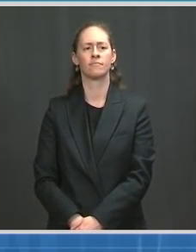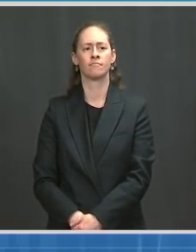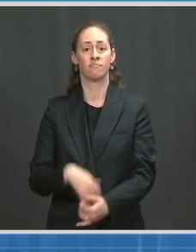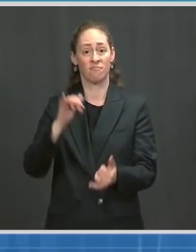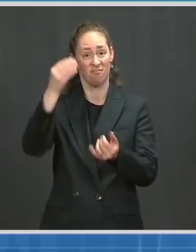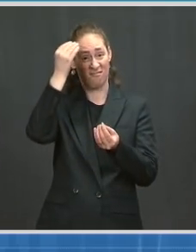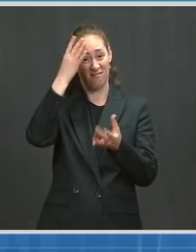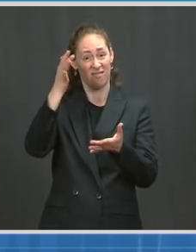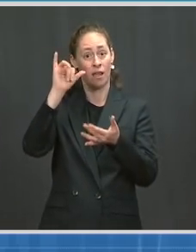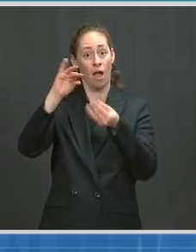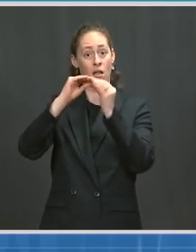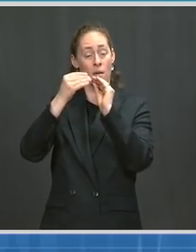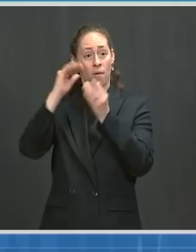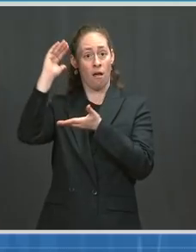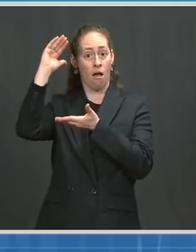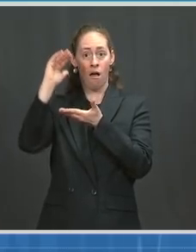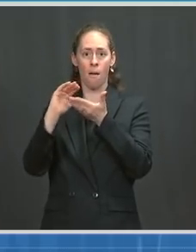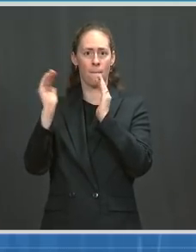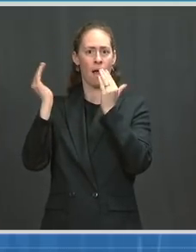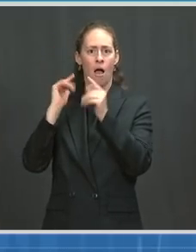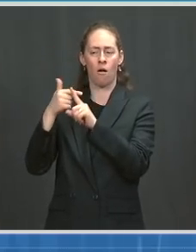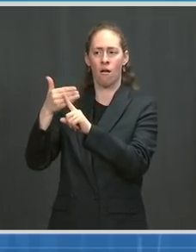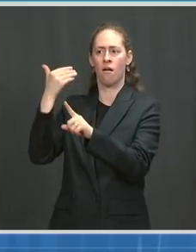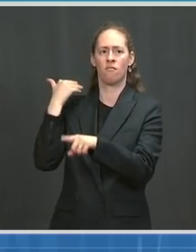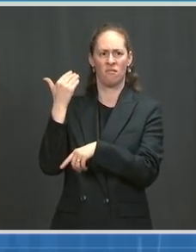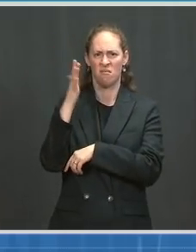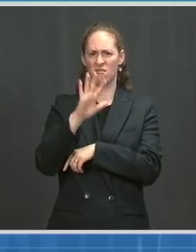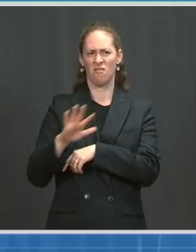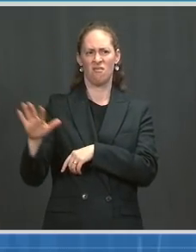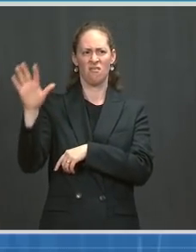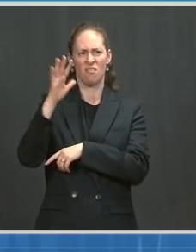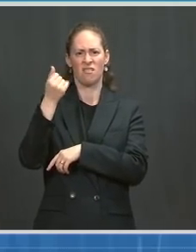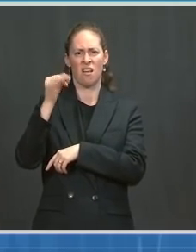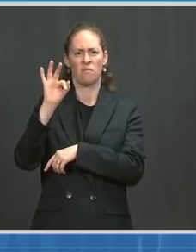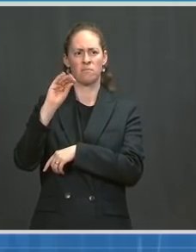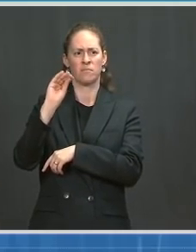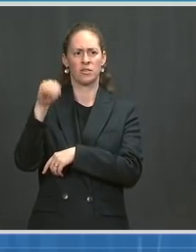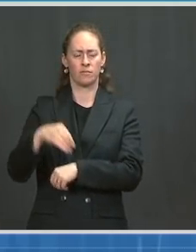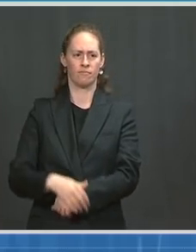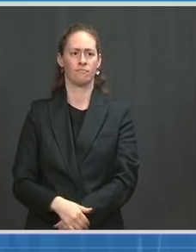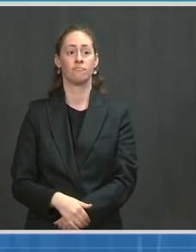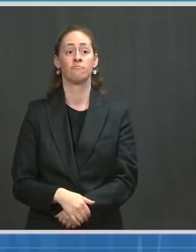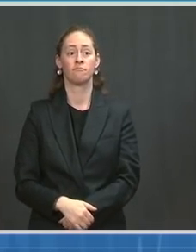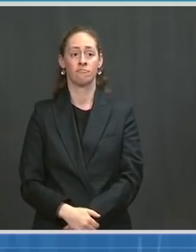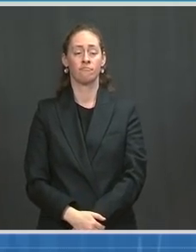and also marks the second day in a row where our seven-day average is less than 30,000 cases per day.